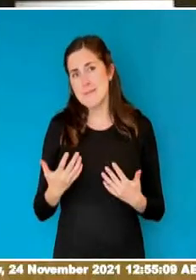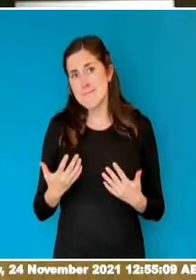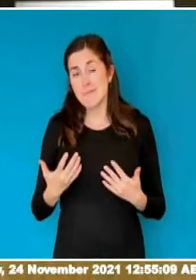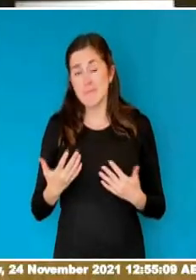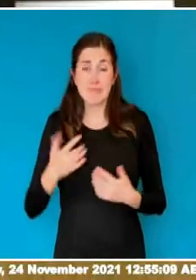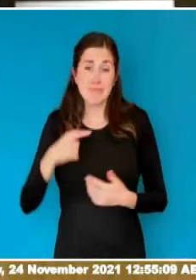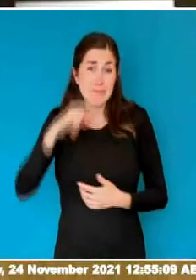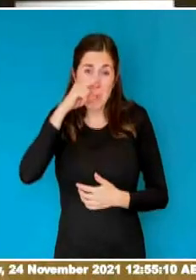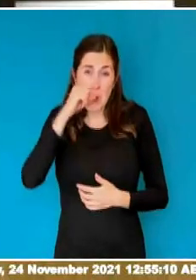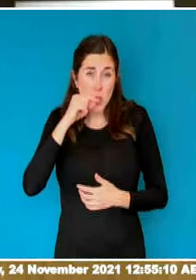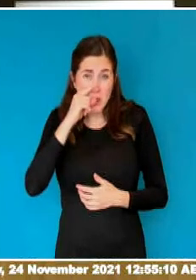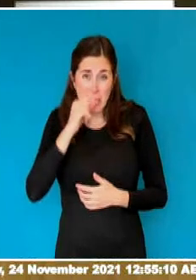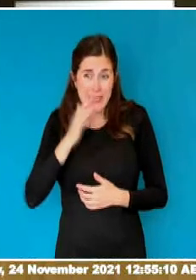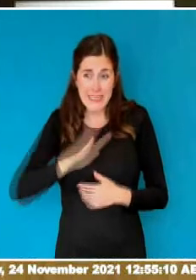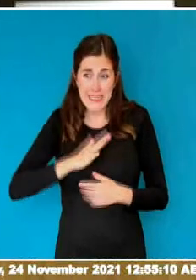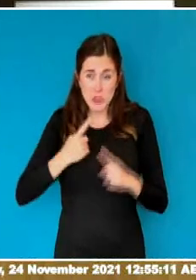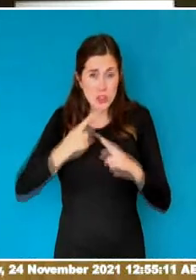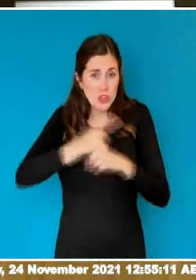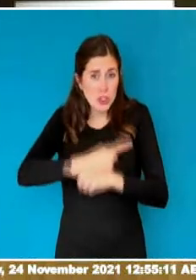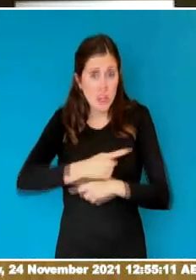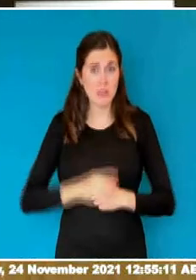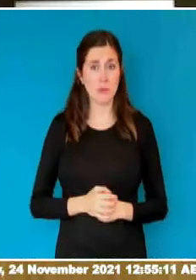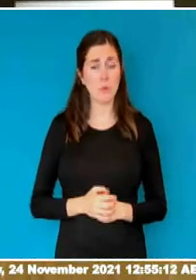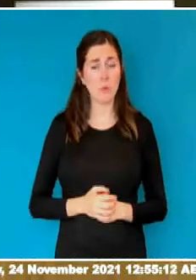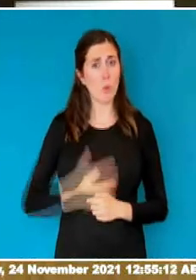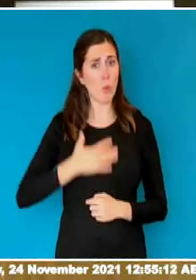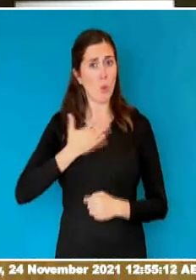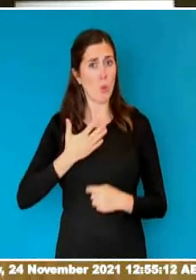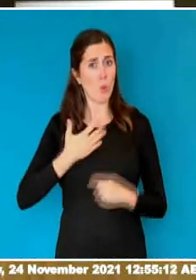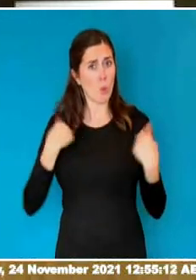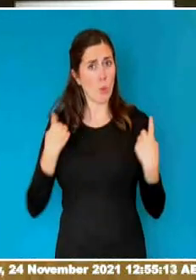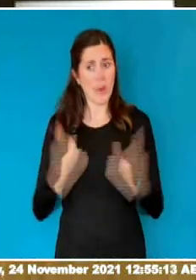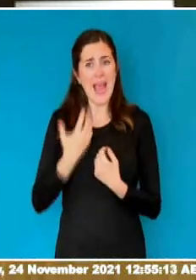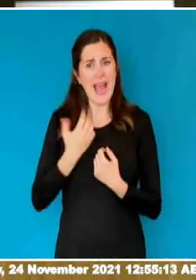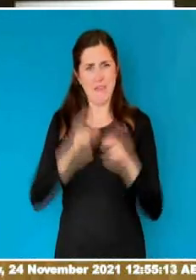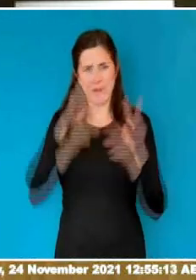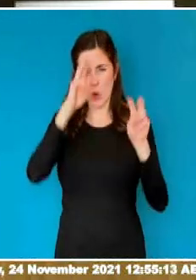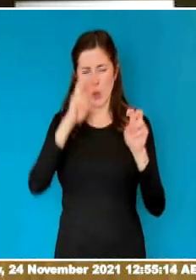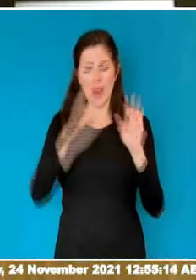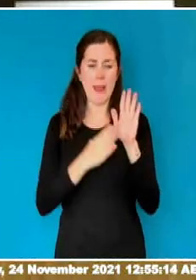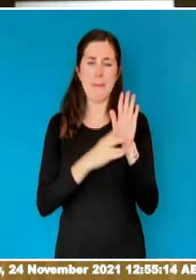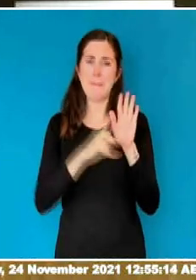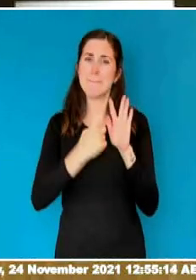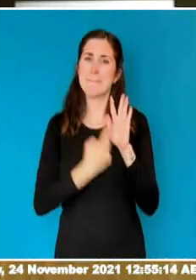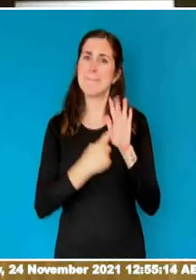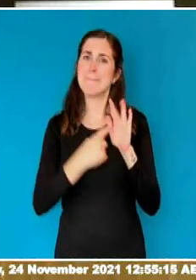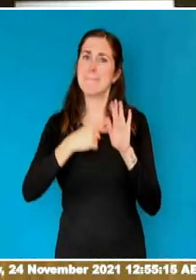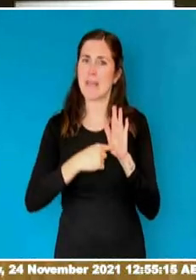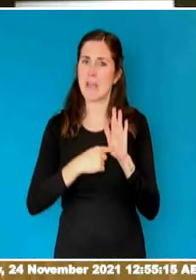I think we certainly maintain active merit lists as you're suggesting, to assist us with